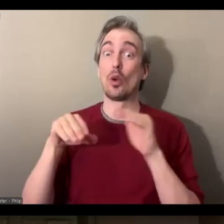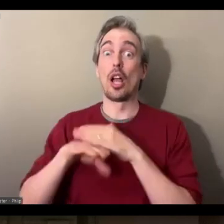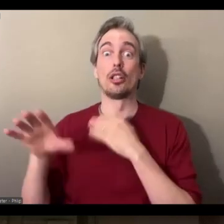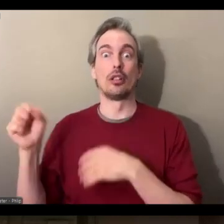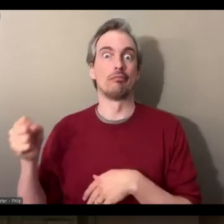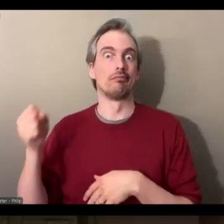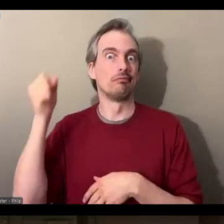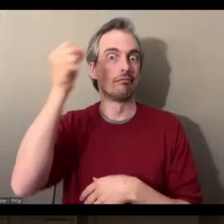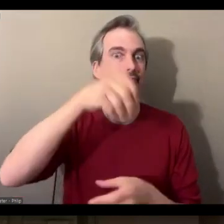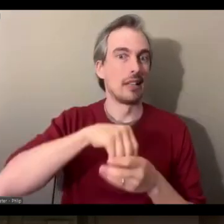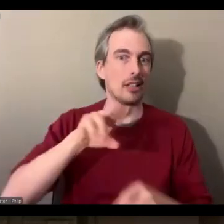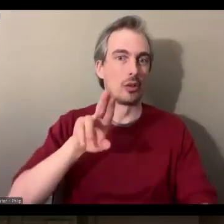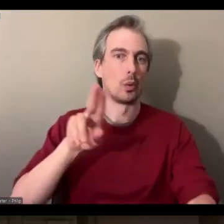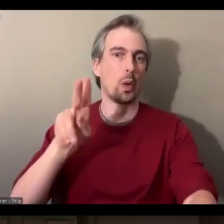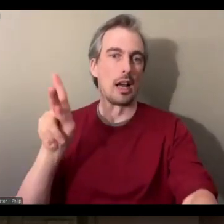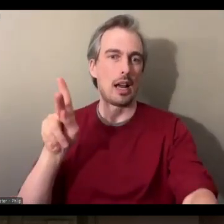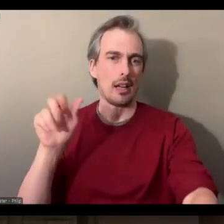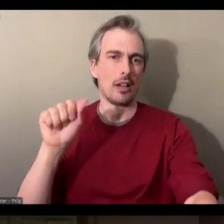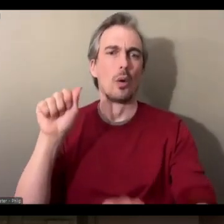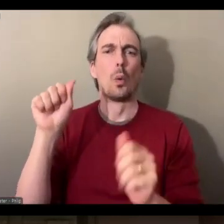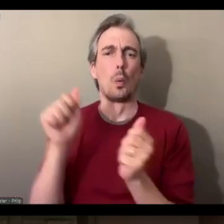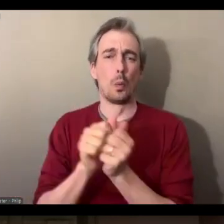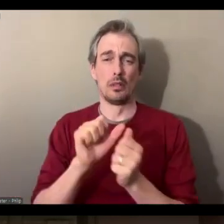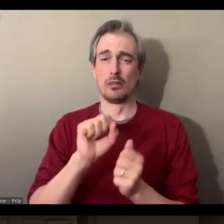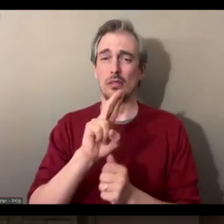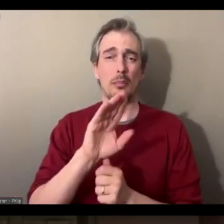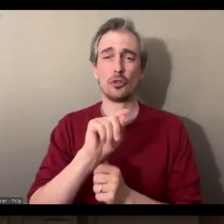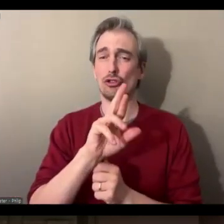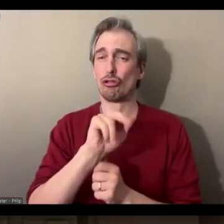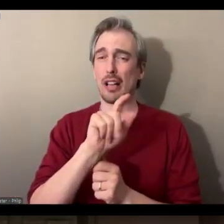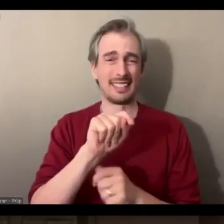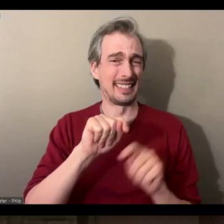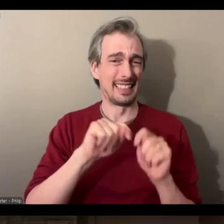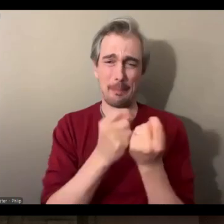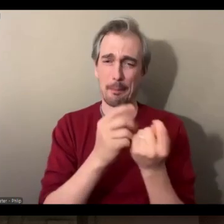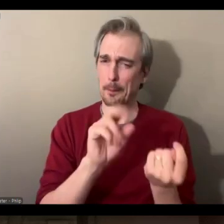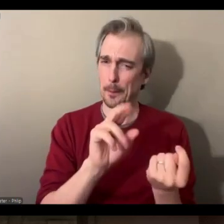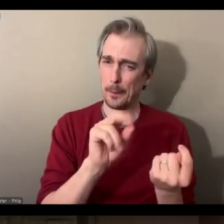our first digital accessibility meeting with the web agency basically within the first three weeks